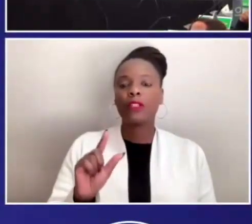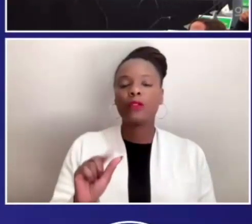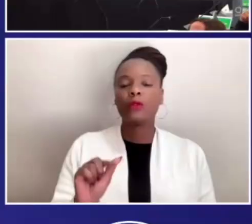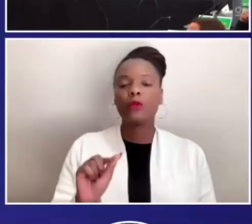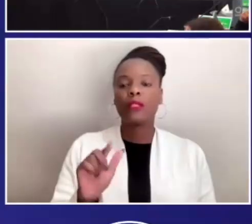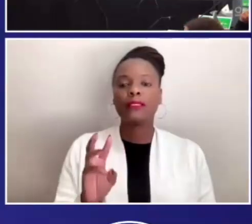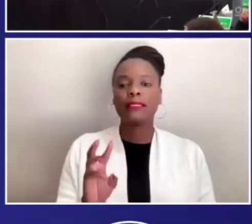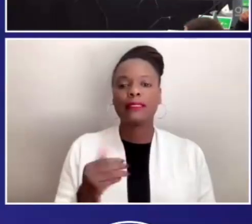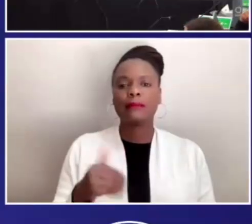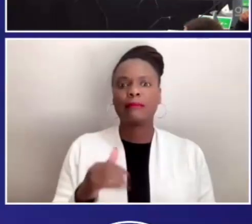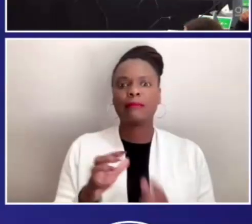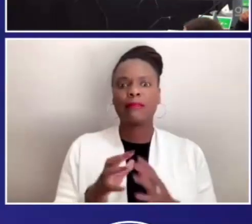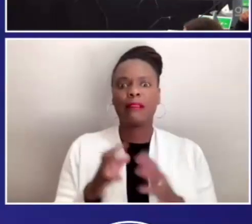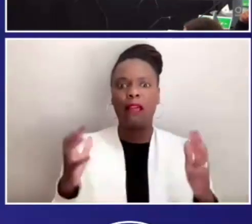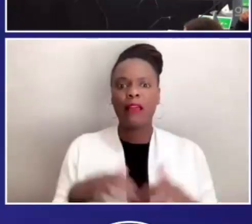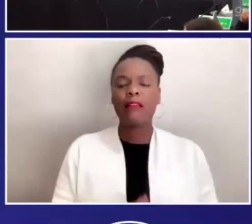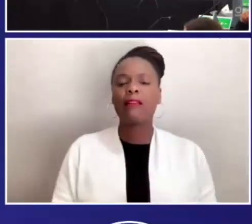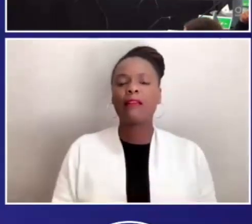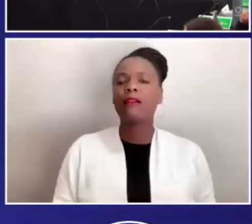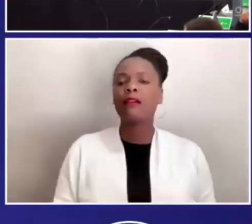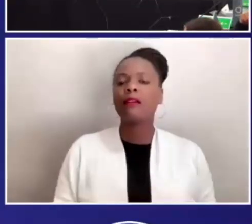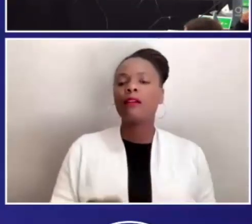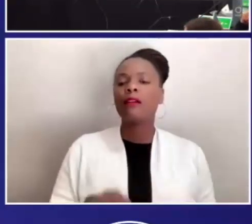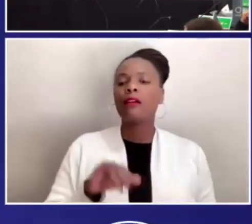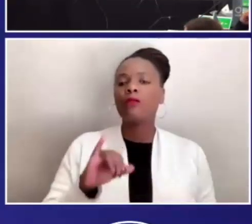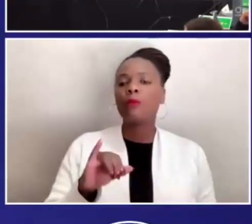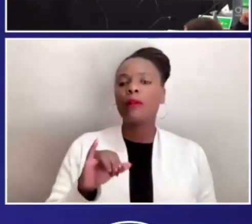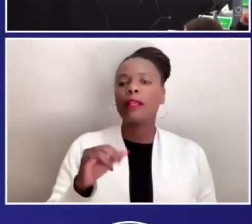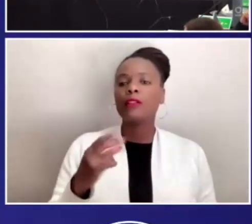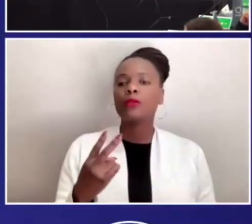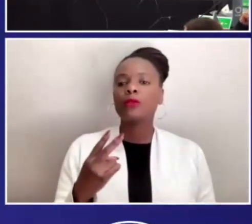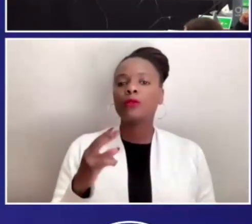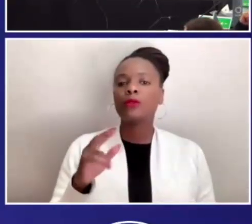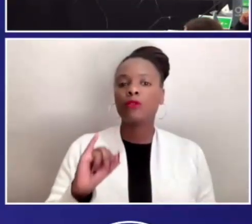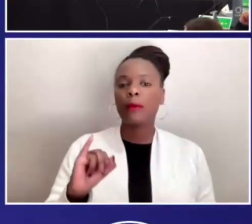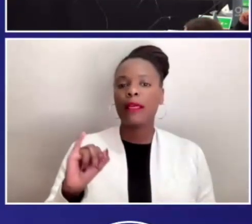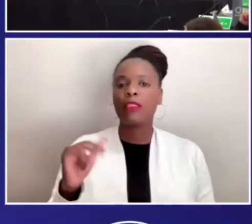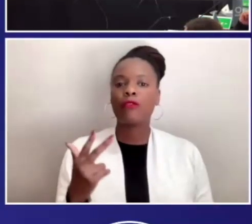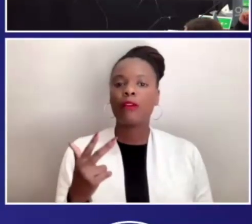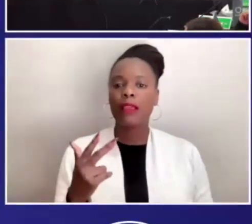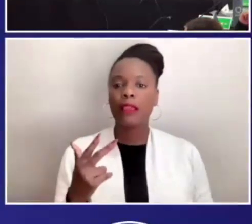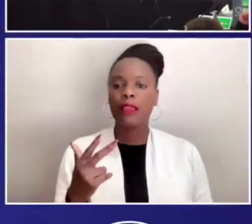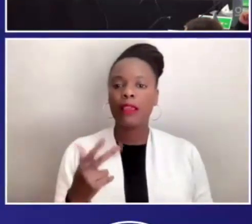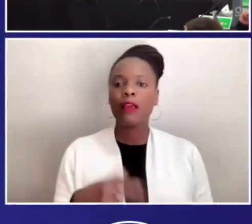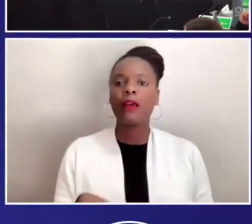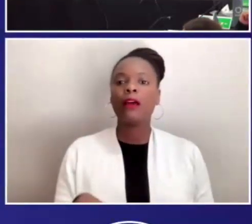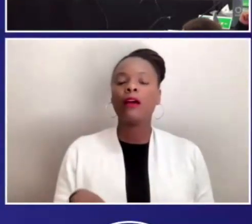Romanette three. And then we have number four, the repayment period for the repayment plan